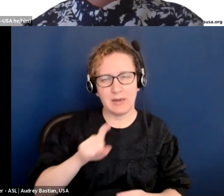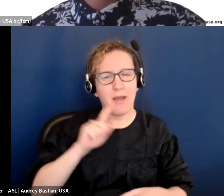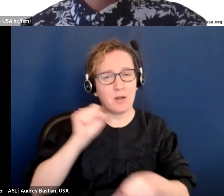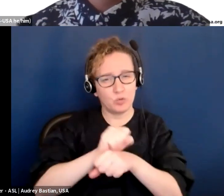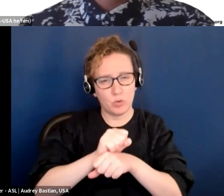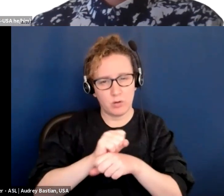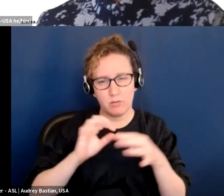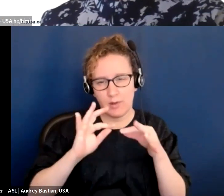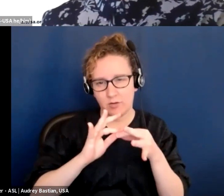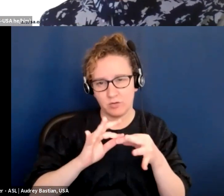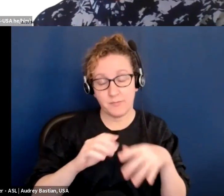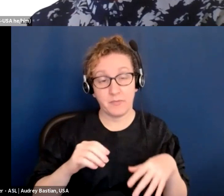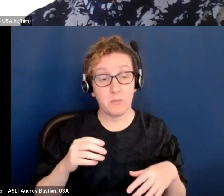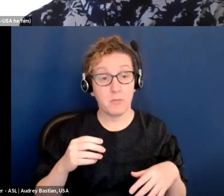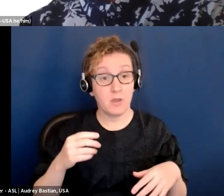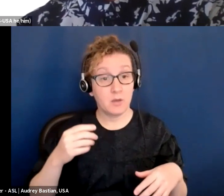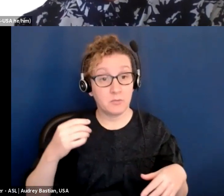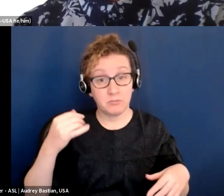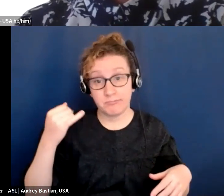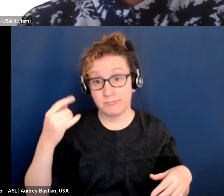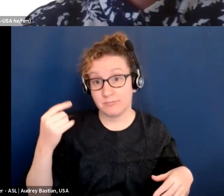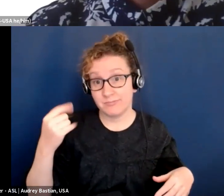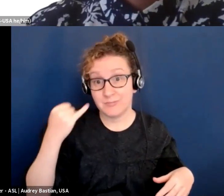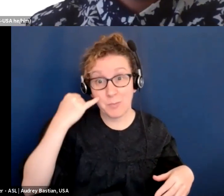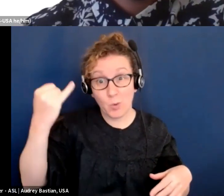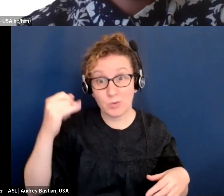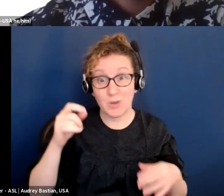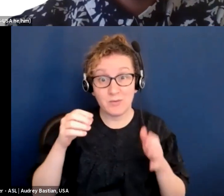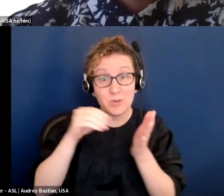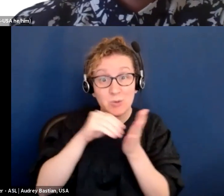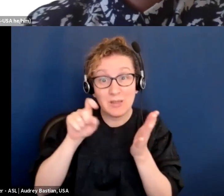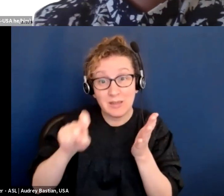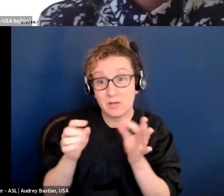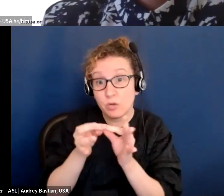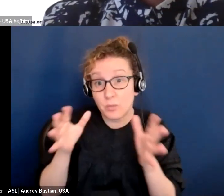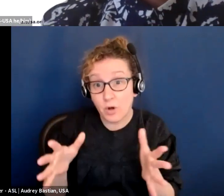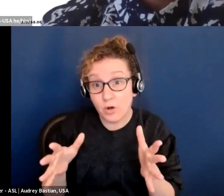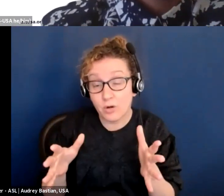we have a student who needs an interpreter and the classroom, can you connect us to someone